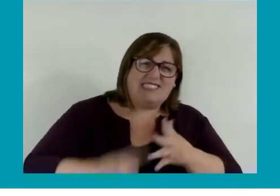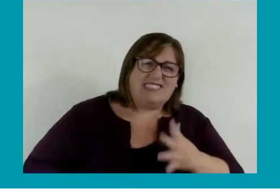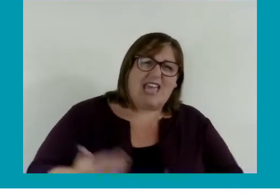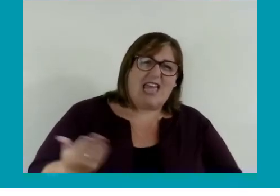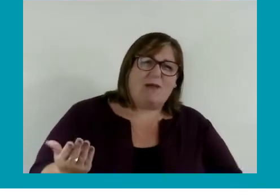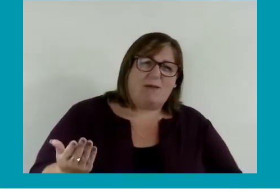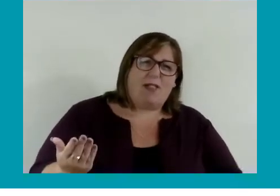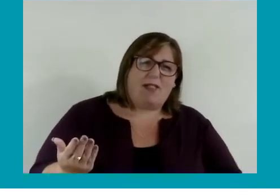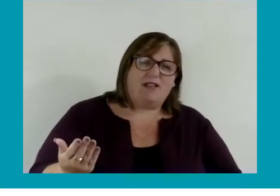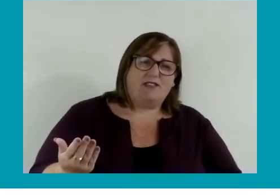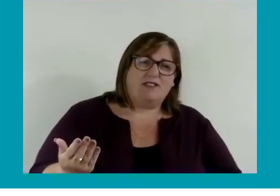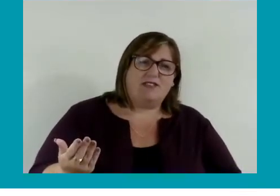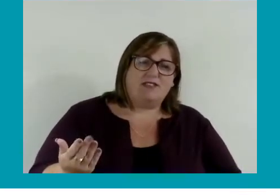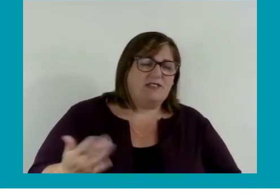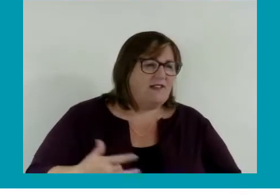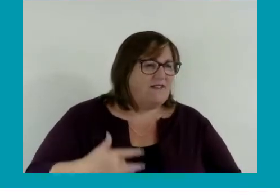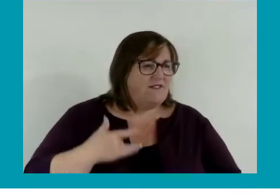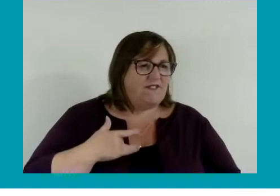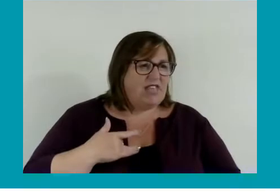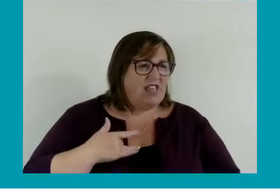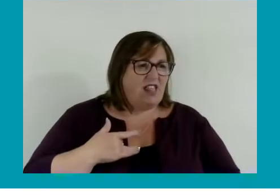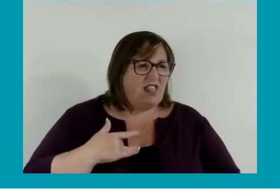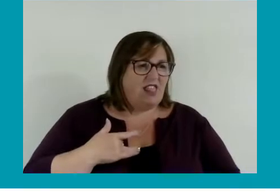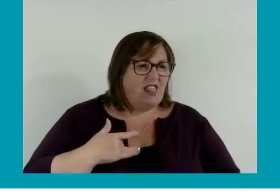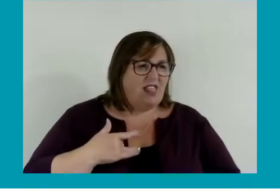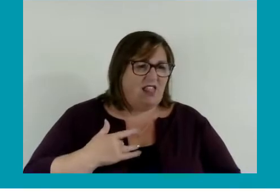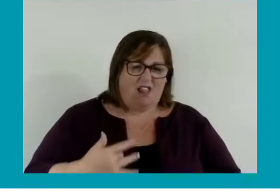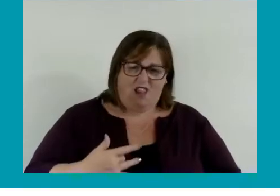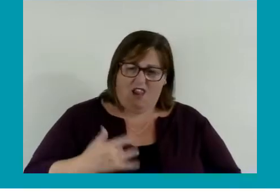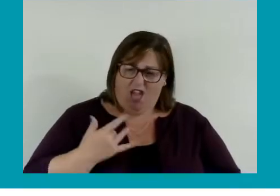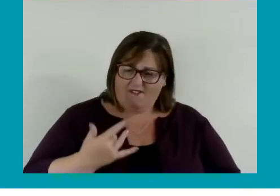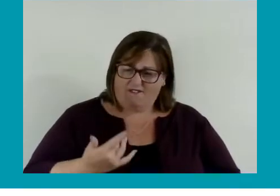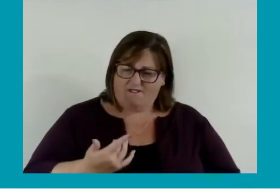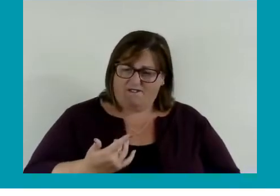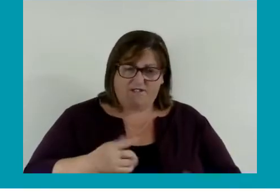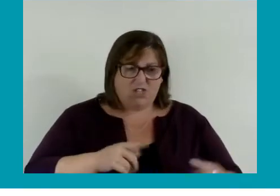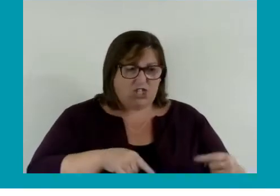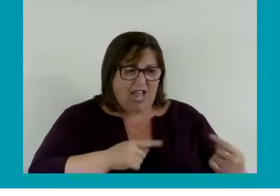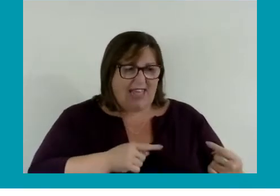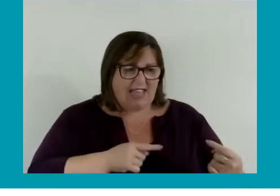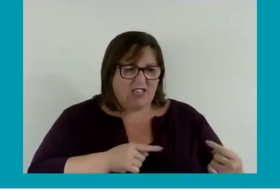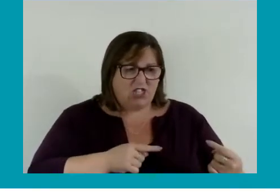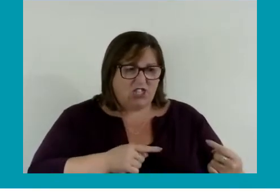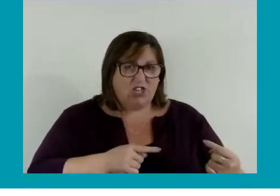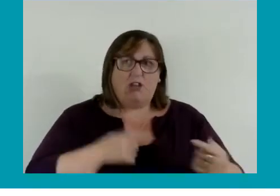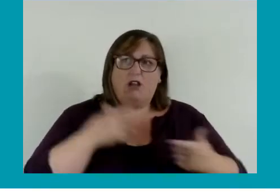that i was already over myself uh was going to be a challenge to them and when i came to even break